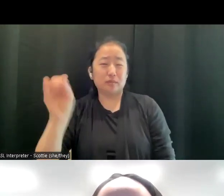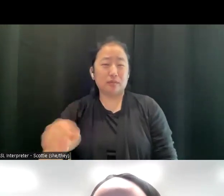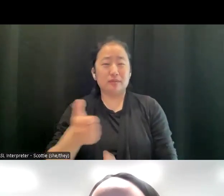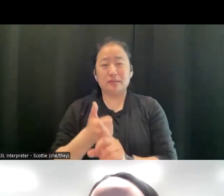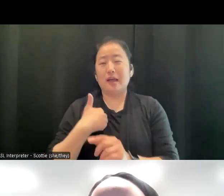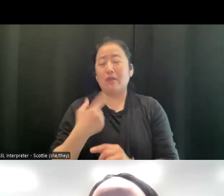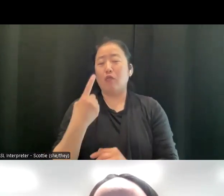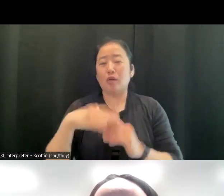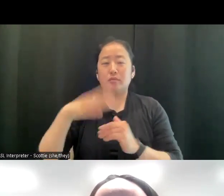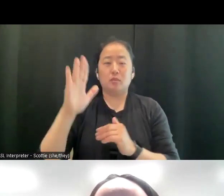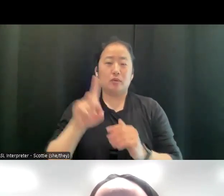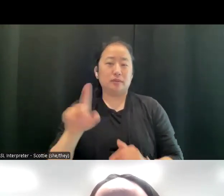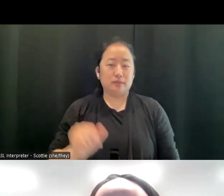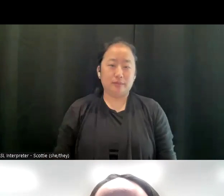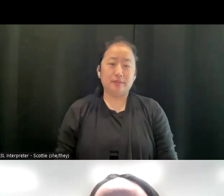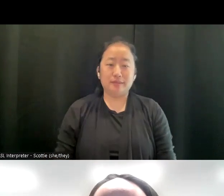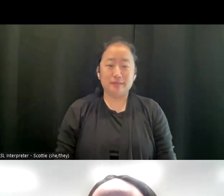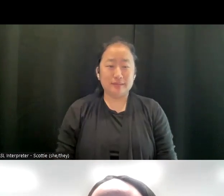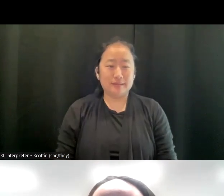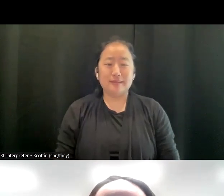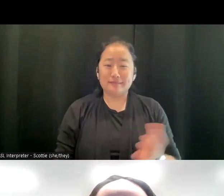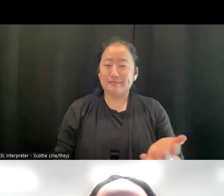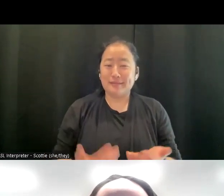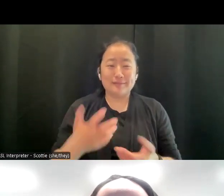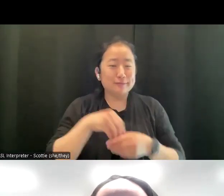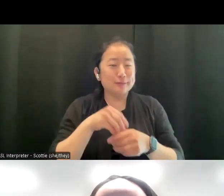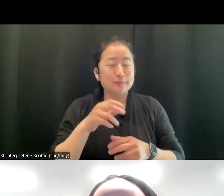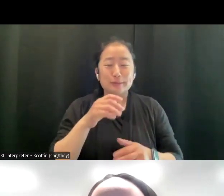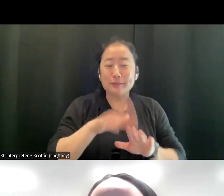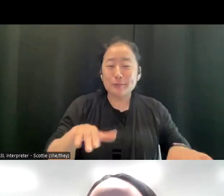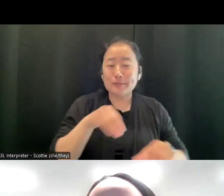as we age, many of us will experience various disabilities or needs that we didn't always have,